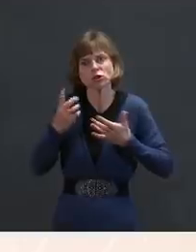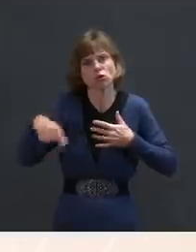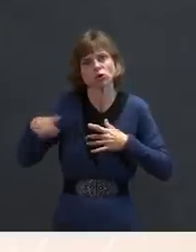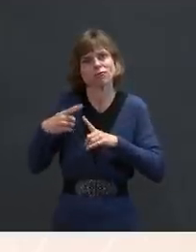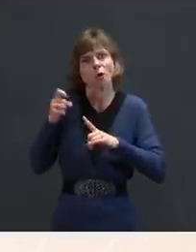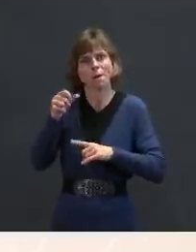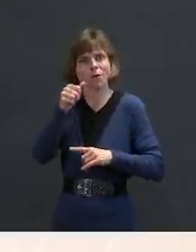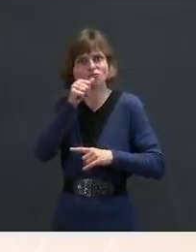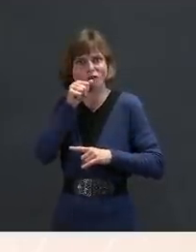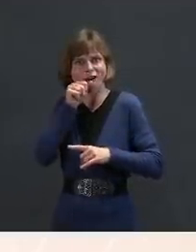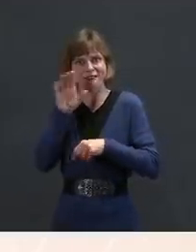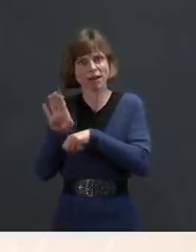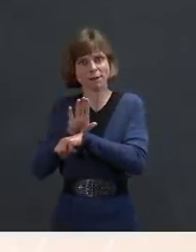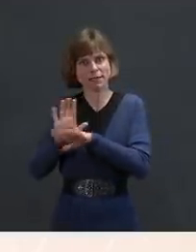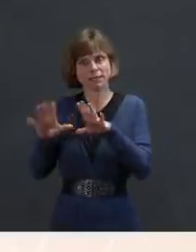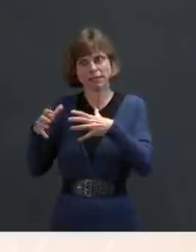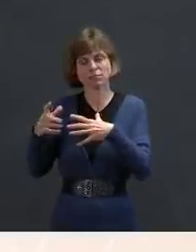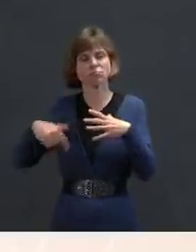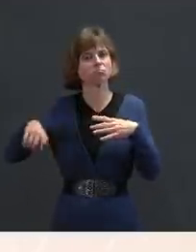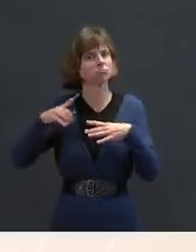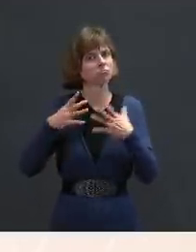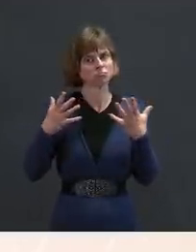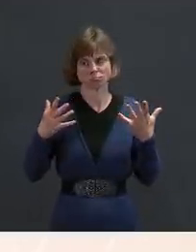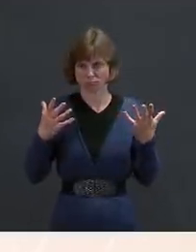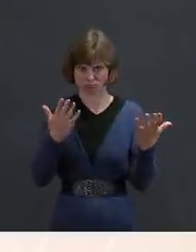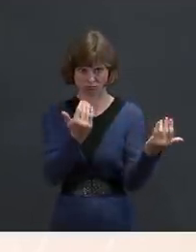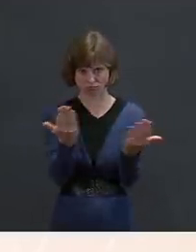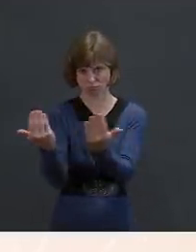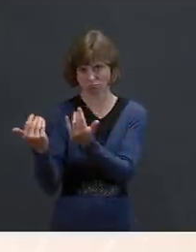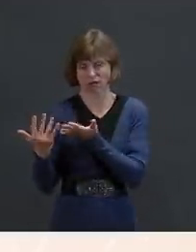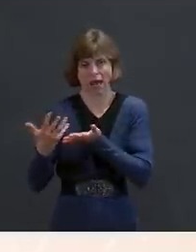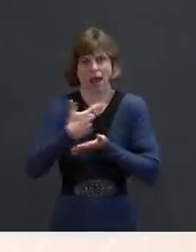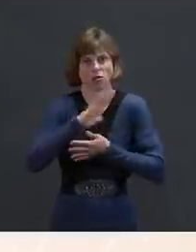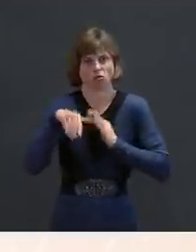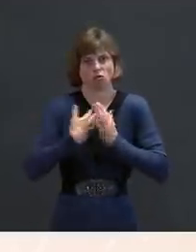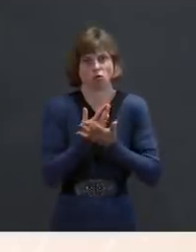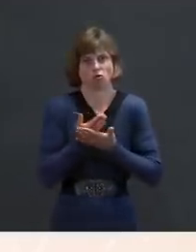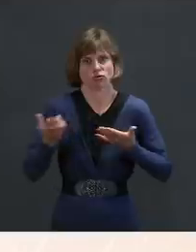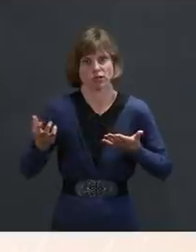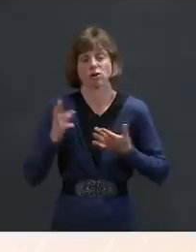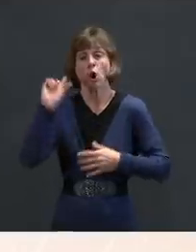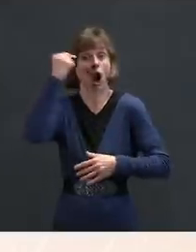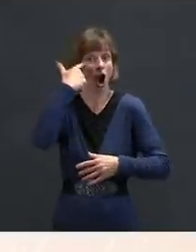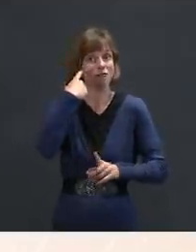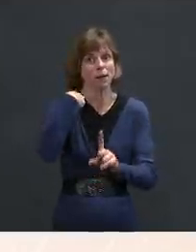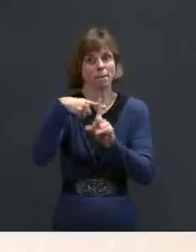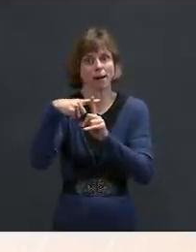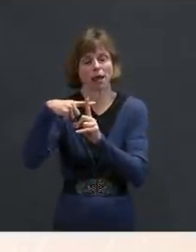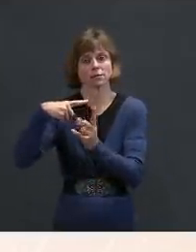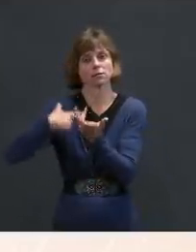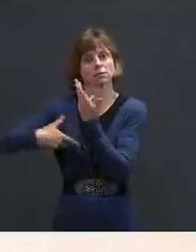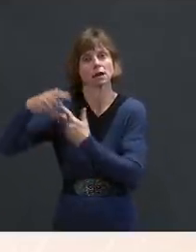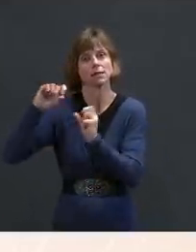This is not only an all-of-government, but all-of-society effort to do what is right.